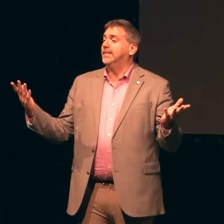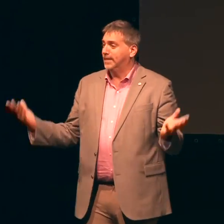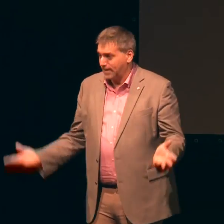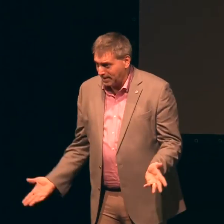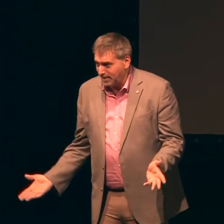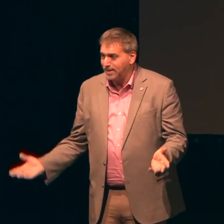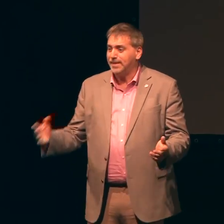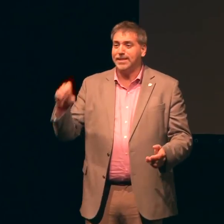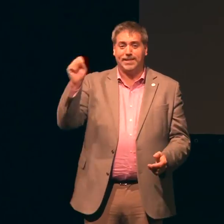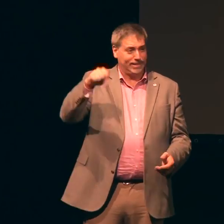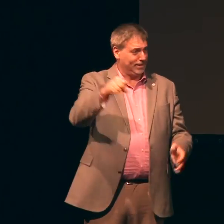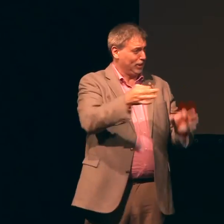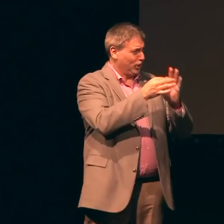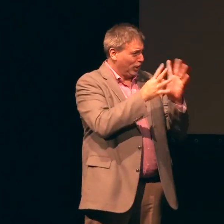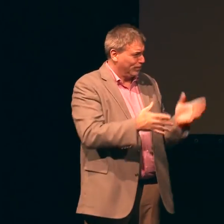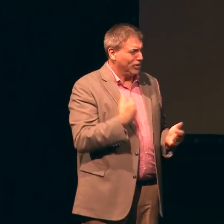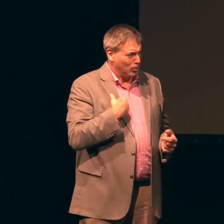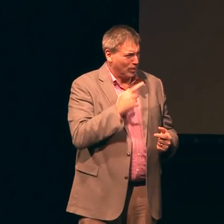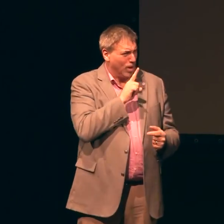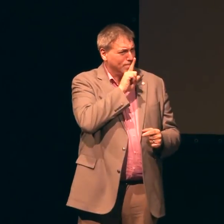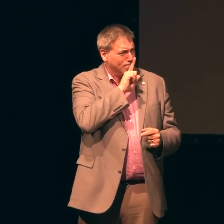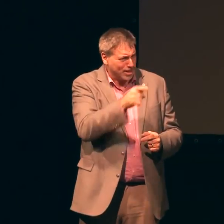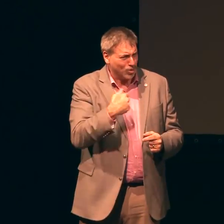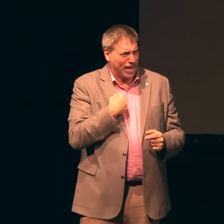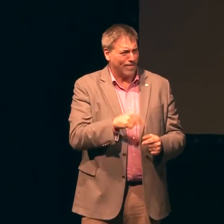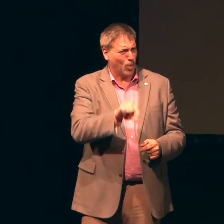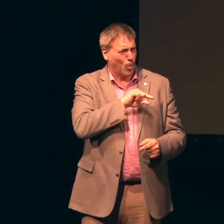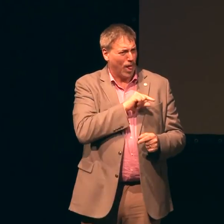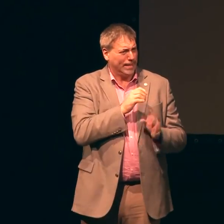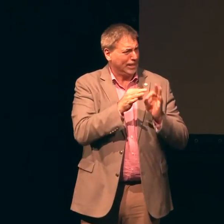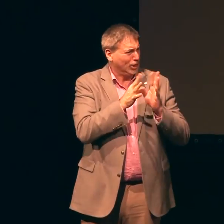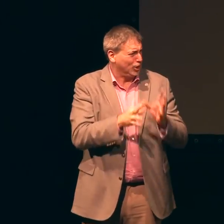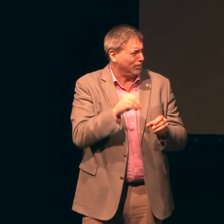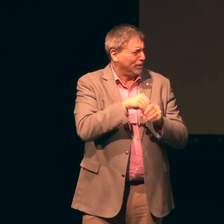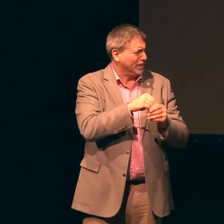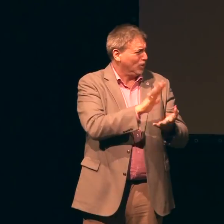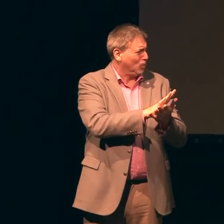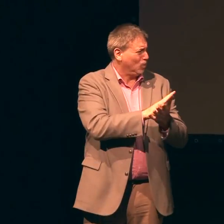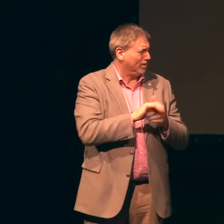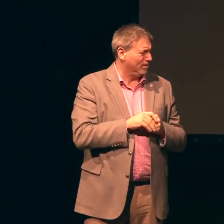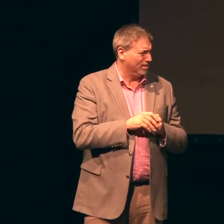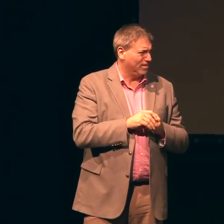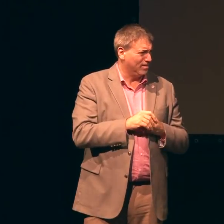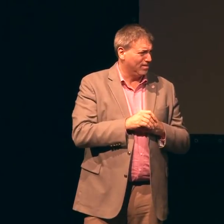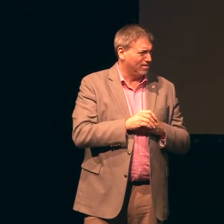so again, an issue with interpreters, we want to be sure we have qualified interpreters within